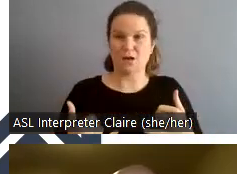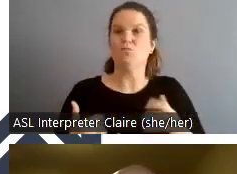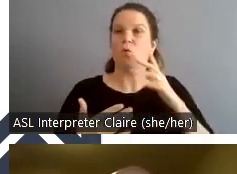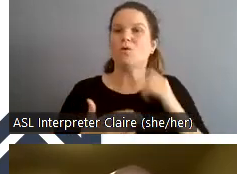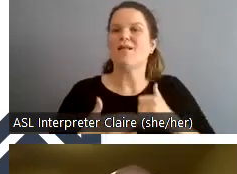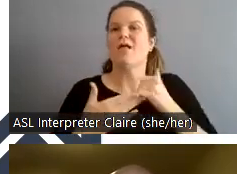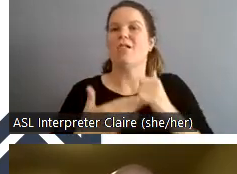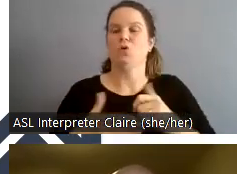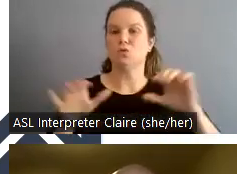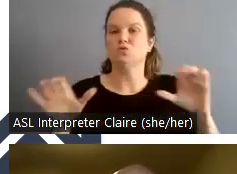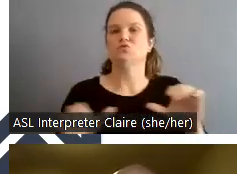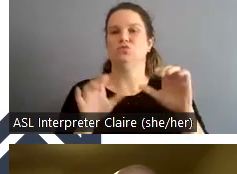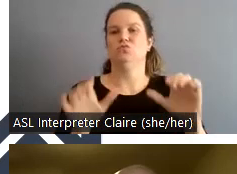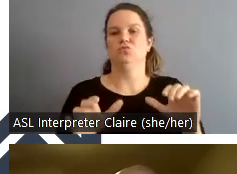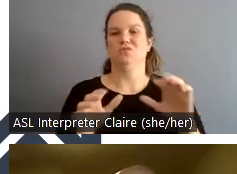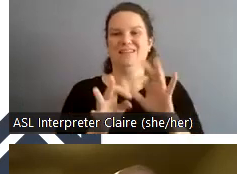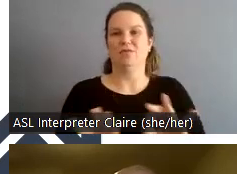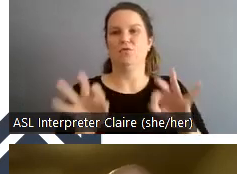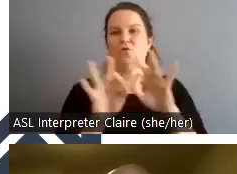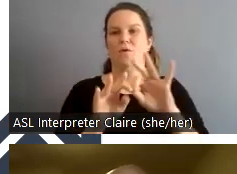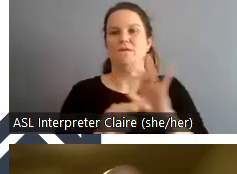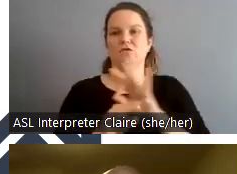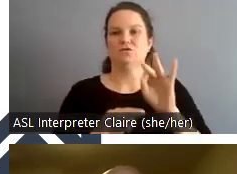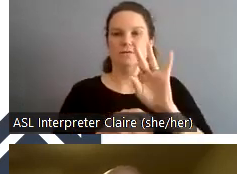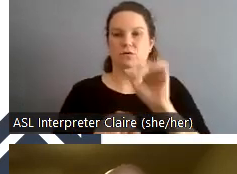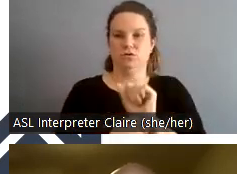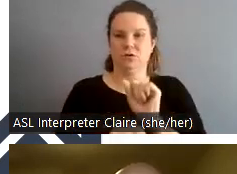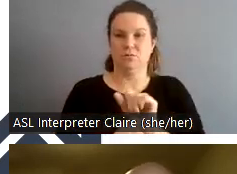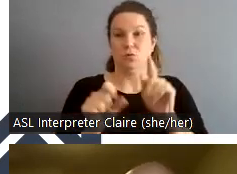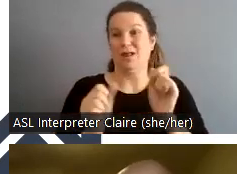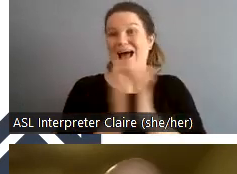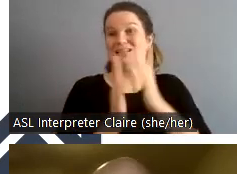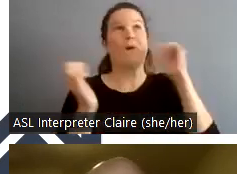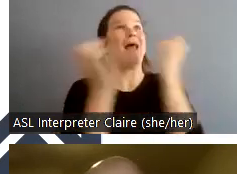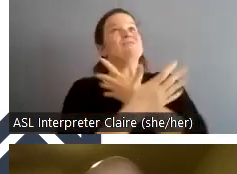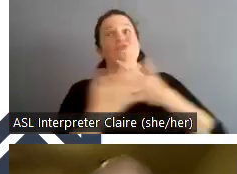perform the core functions of the job. You can ask for the moon.